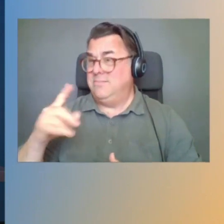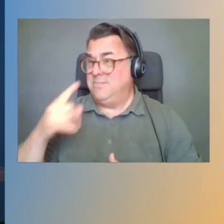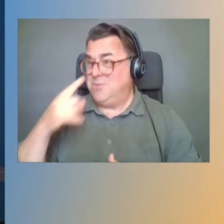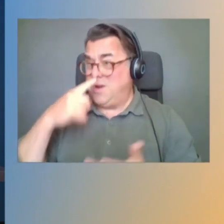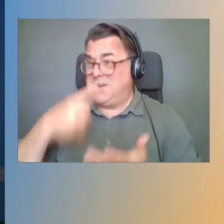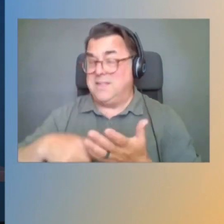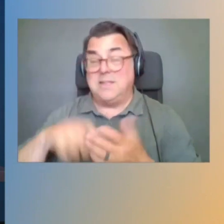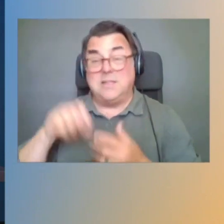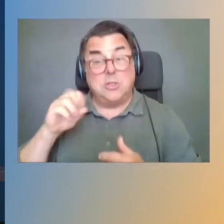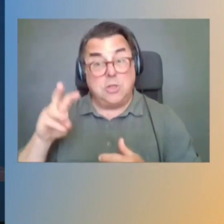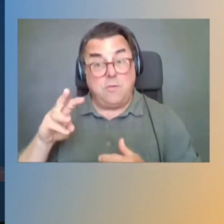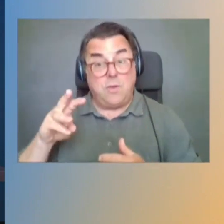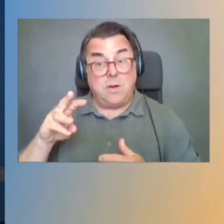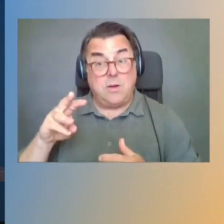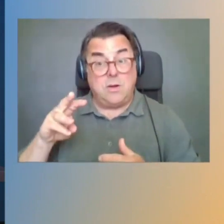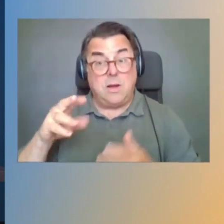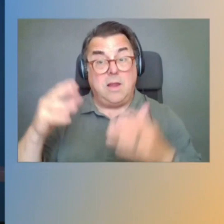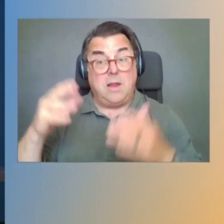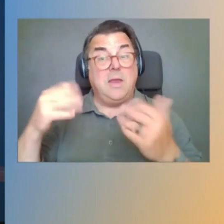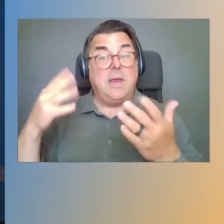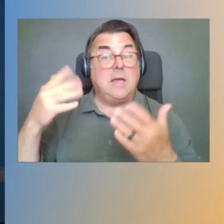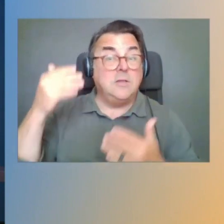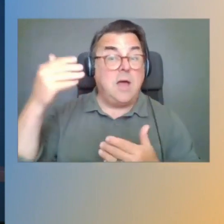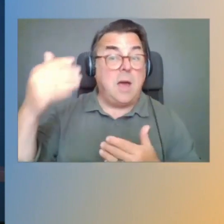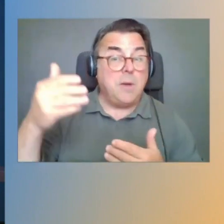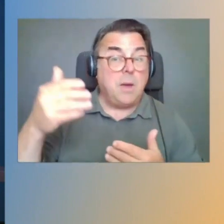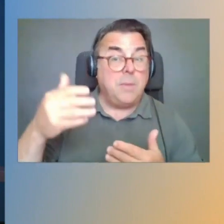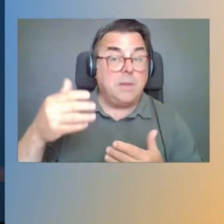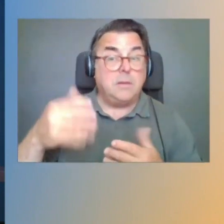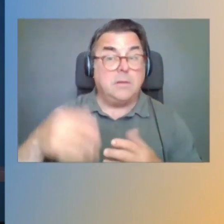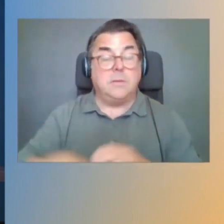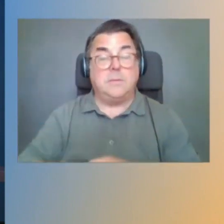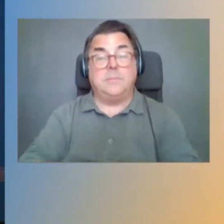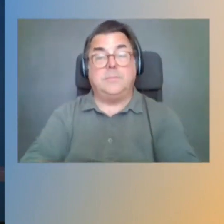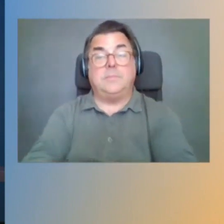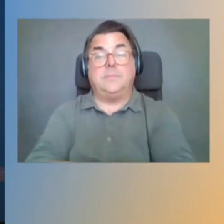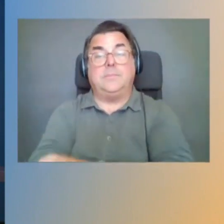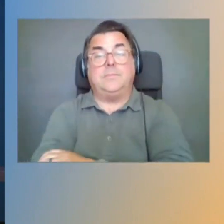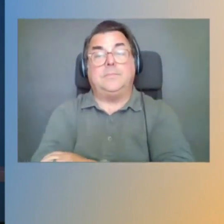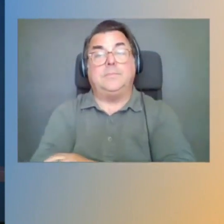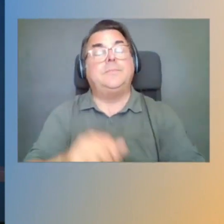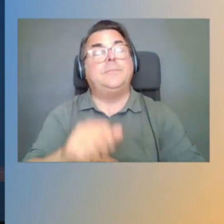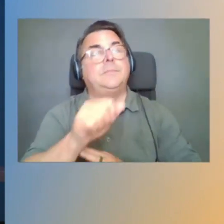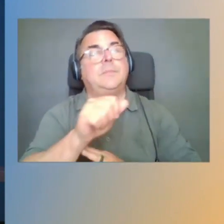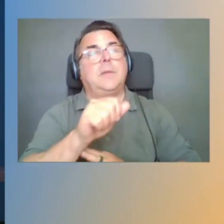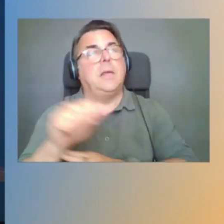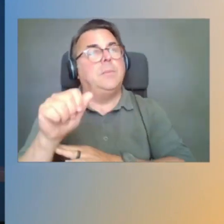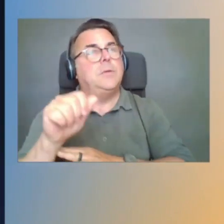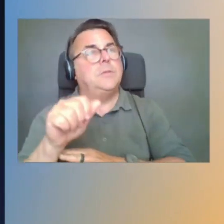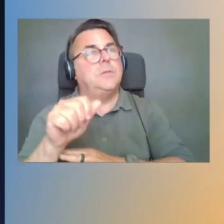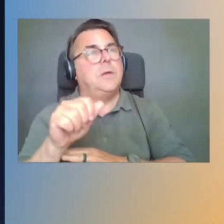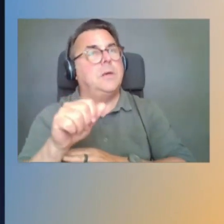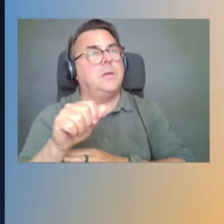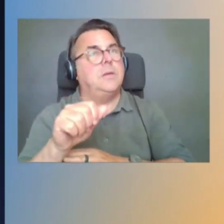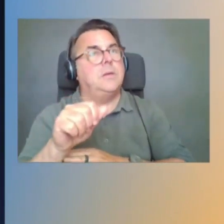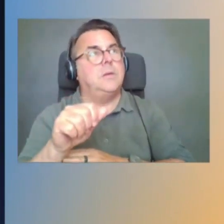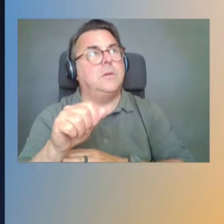and the next releases that we have with software. Amazon Linux 2022, that is still in preview right now,